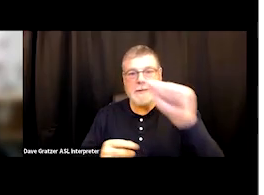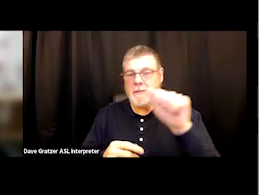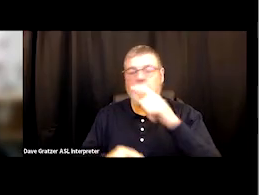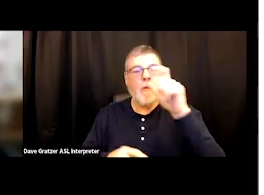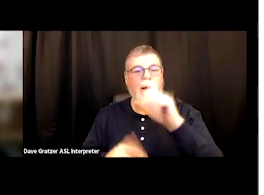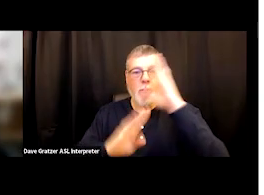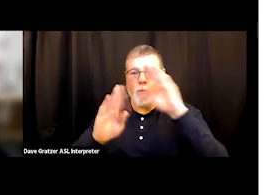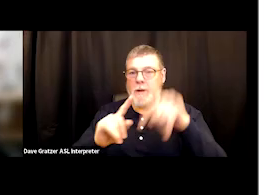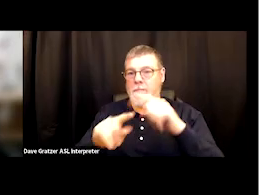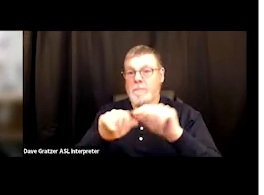any HIPAA guidance.